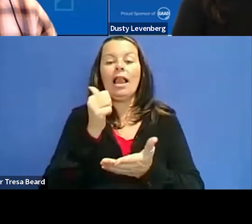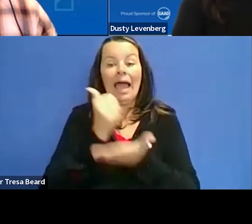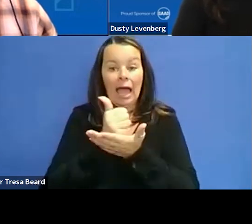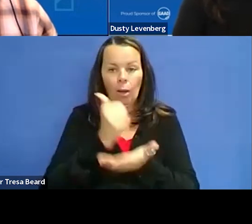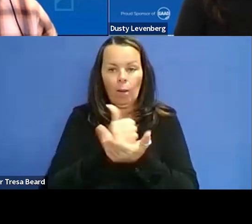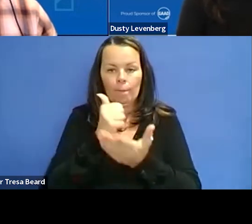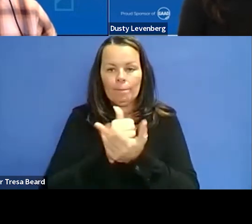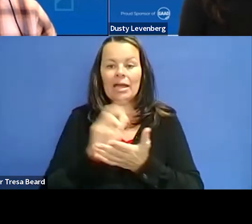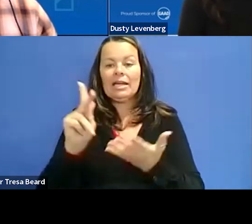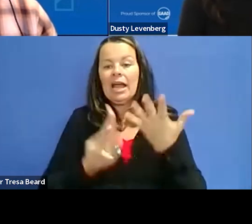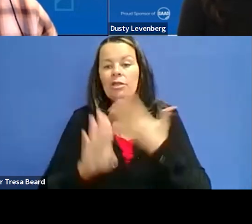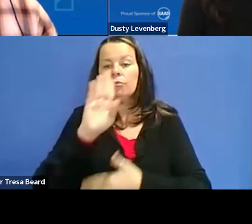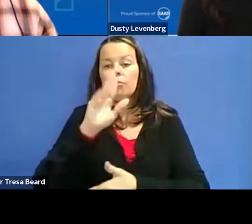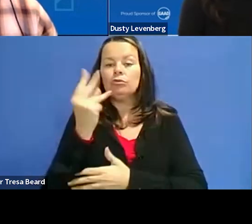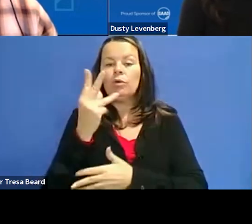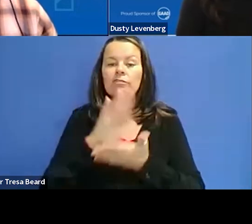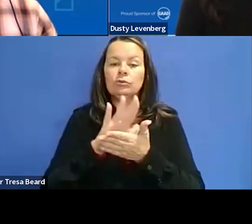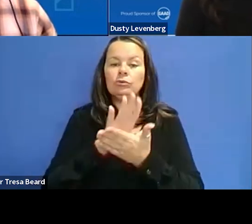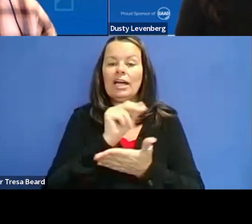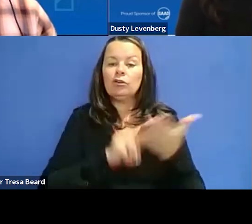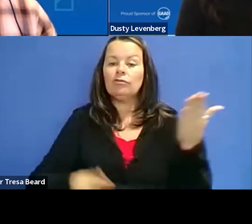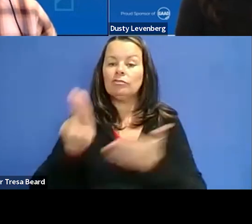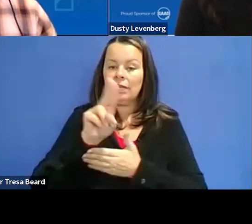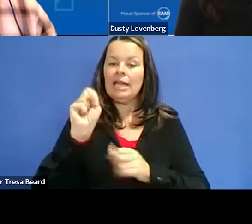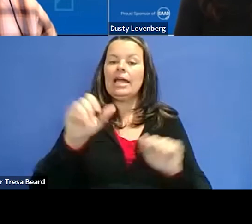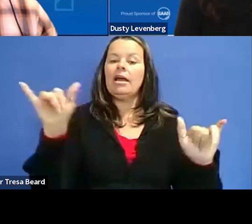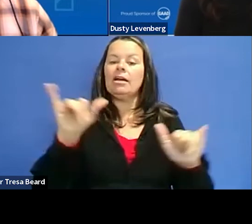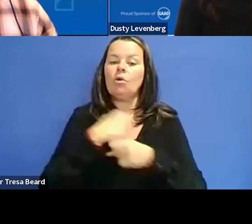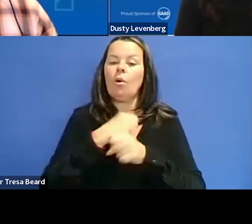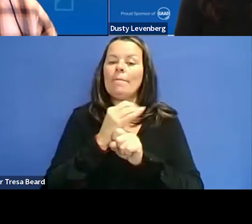Students always know that editing is part of the writing process.